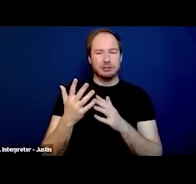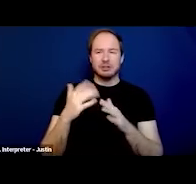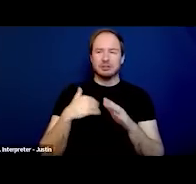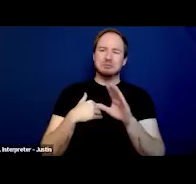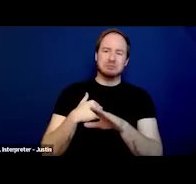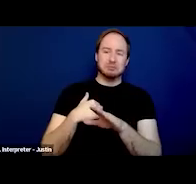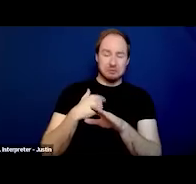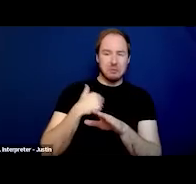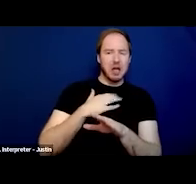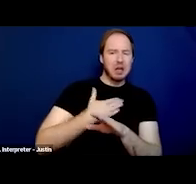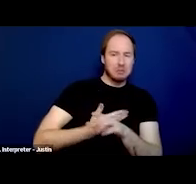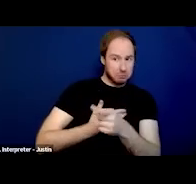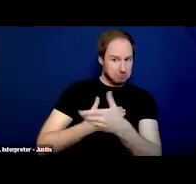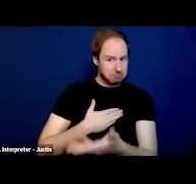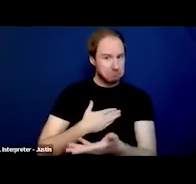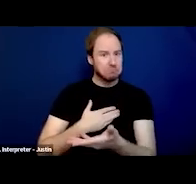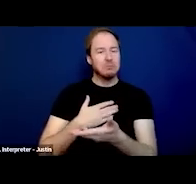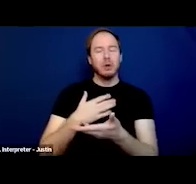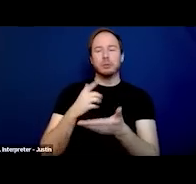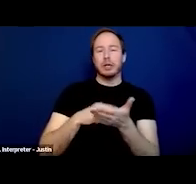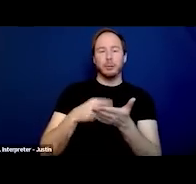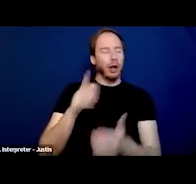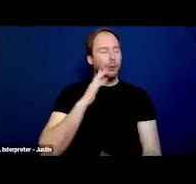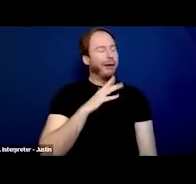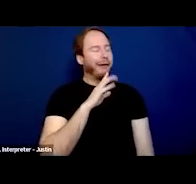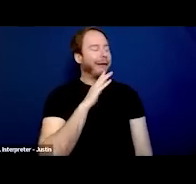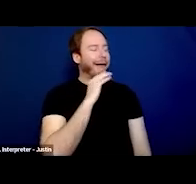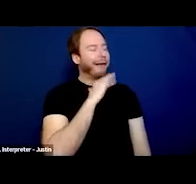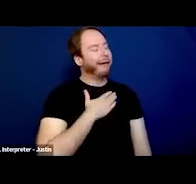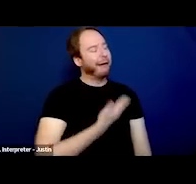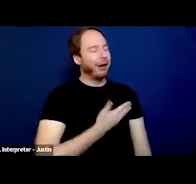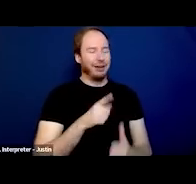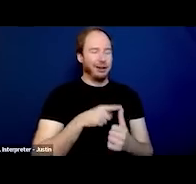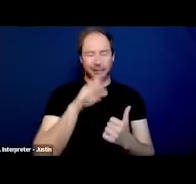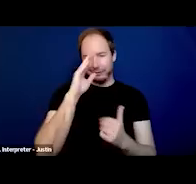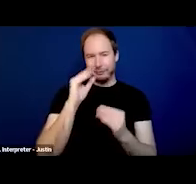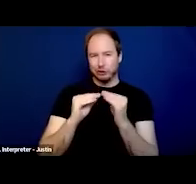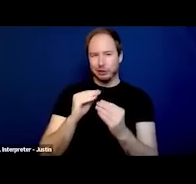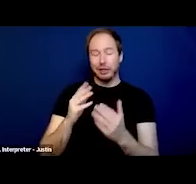but then they don't actually change. If somebody is experiencing psychosis, especially delusions,